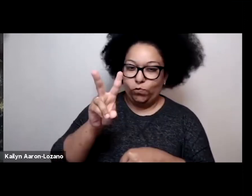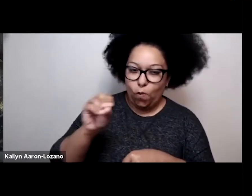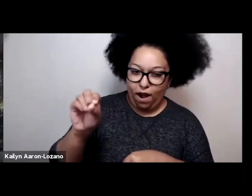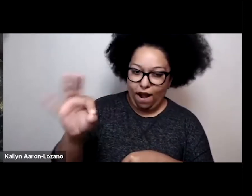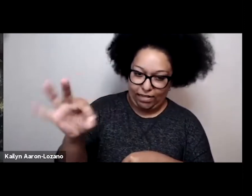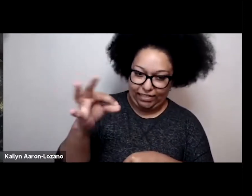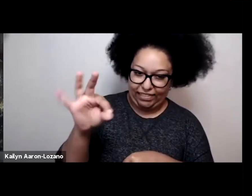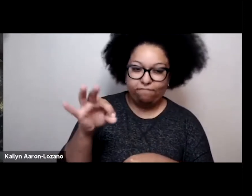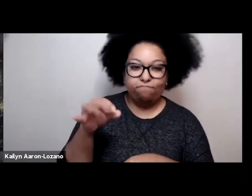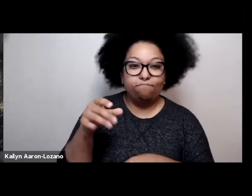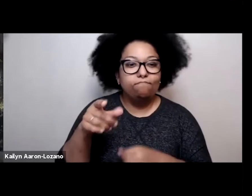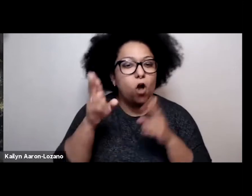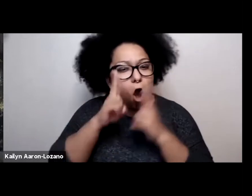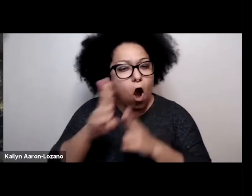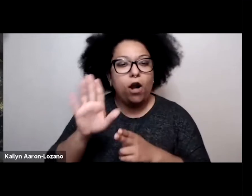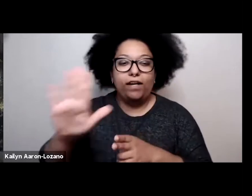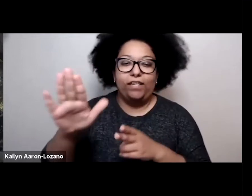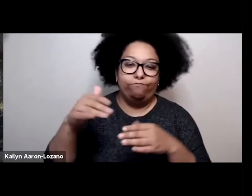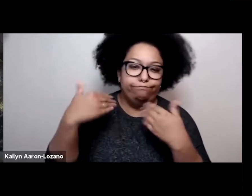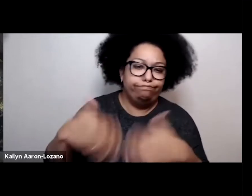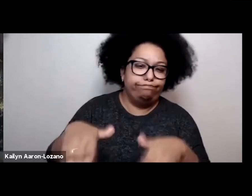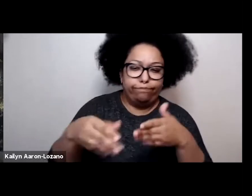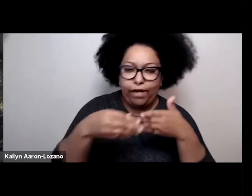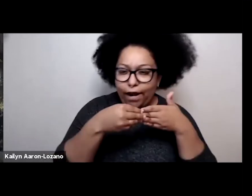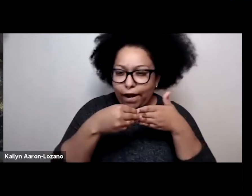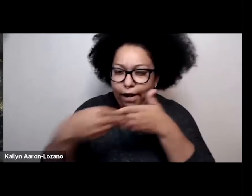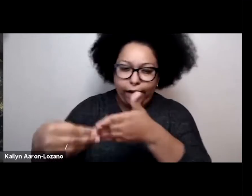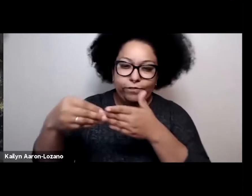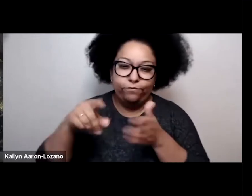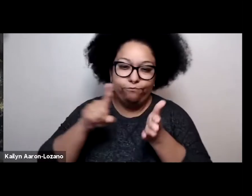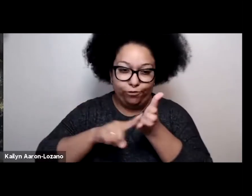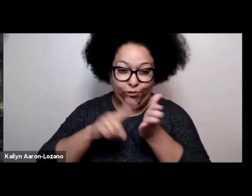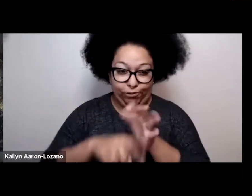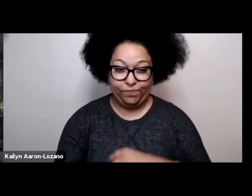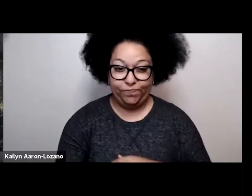in 2019 in honor of his world leading research